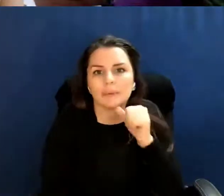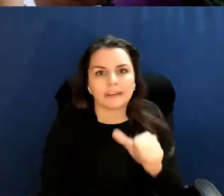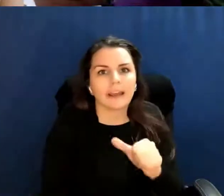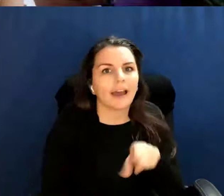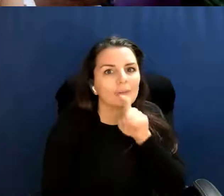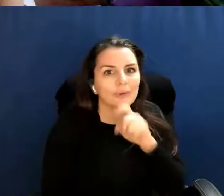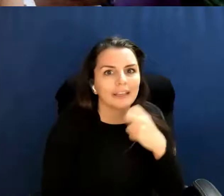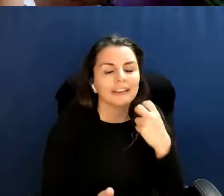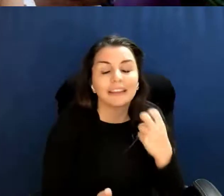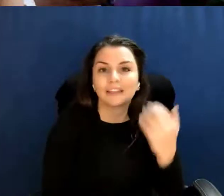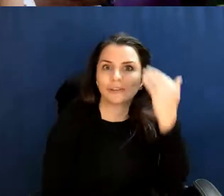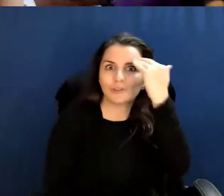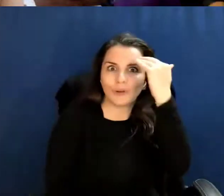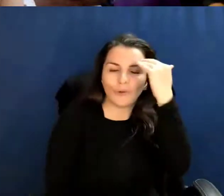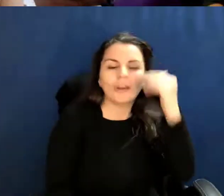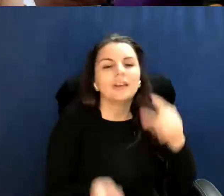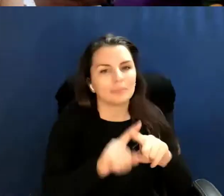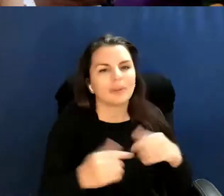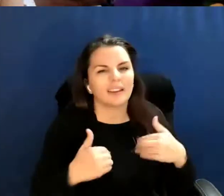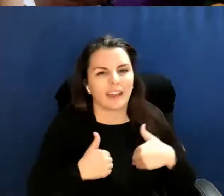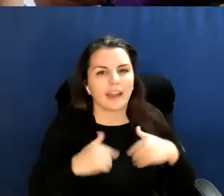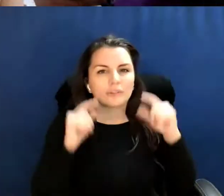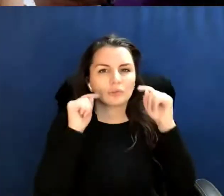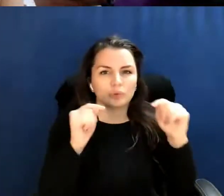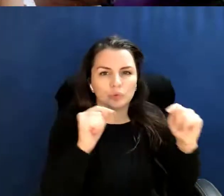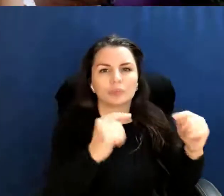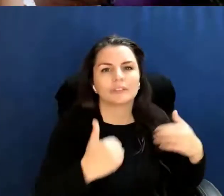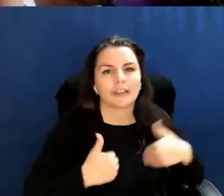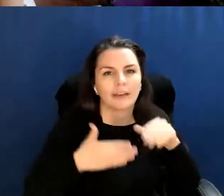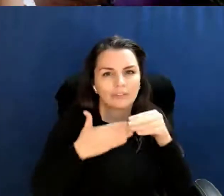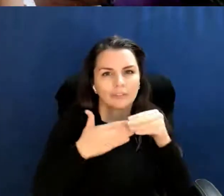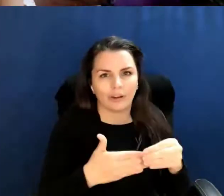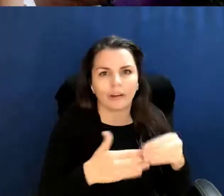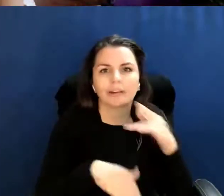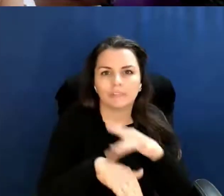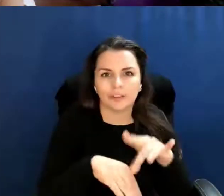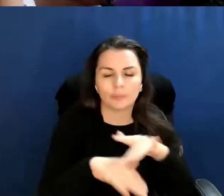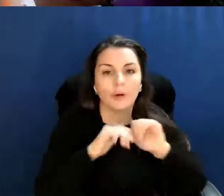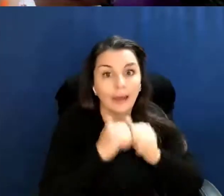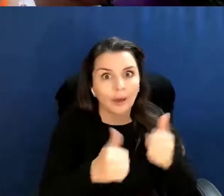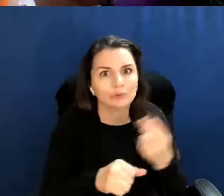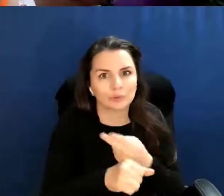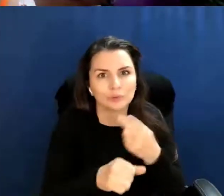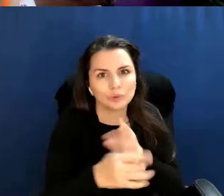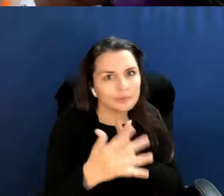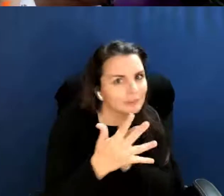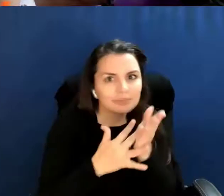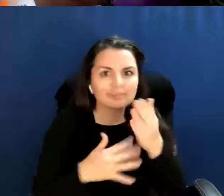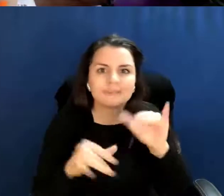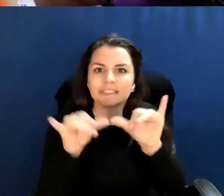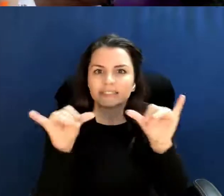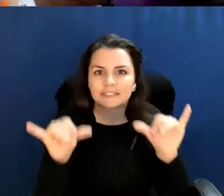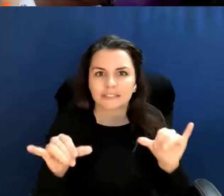There's tutorials and things out there too for those systems. Lisa Chadwick: Right. Sheri Cummins: "Does the R15 cover